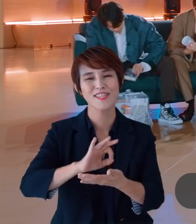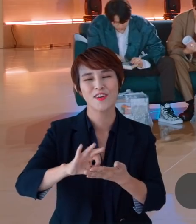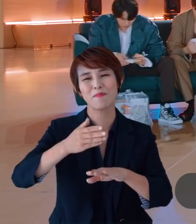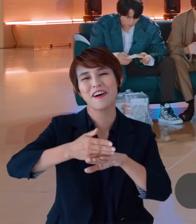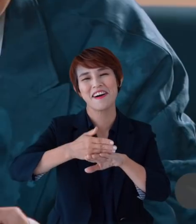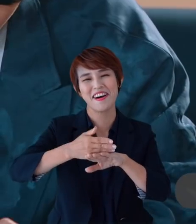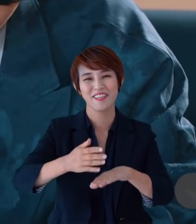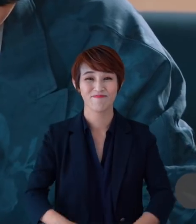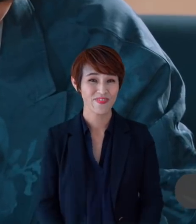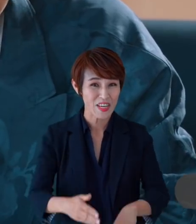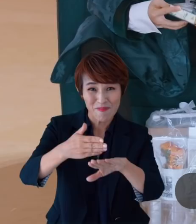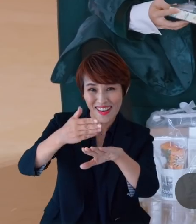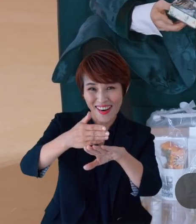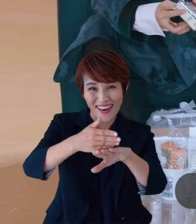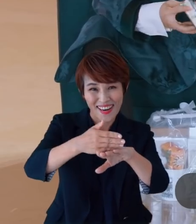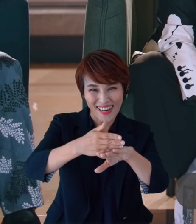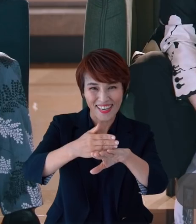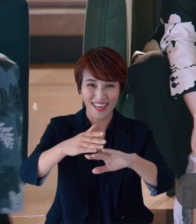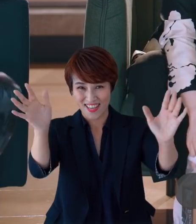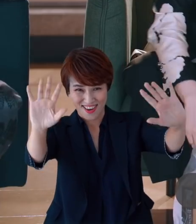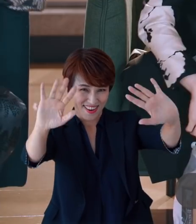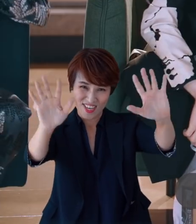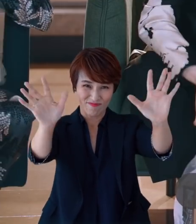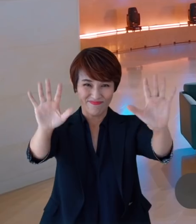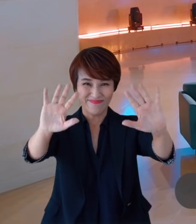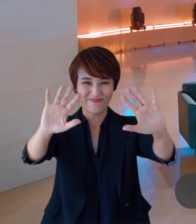Thank you! Take care!